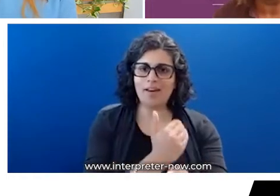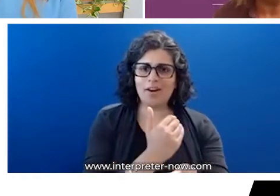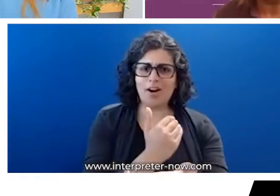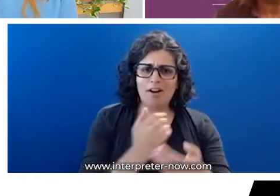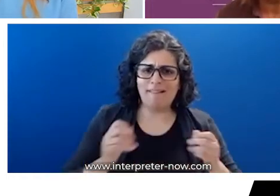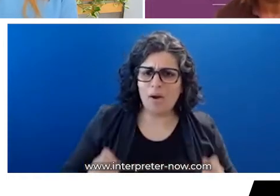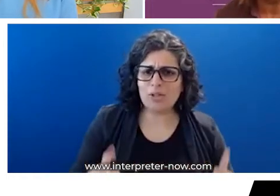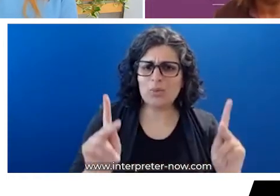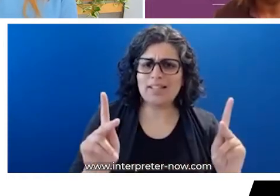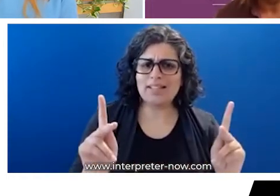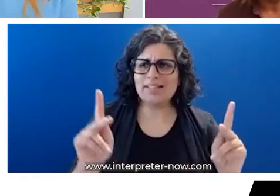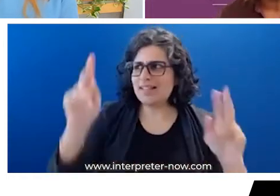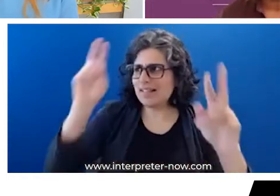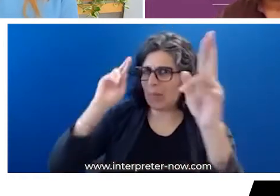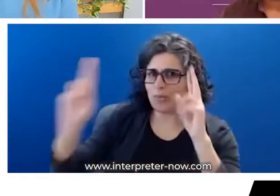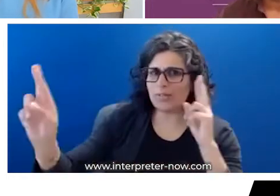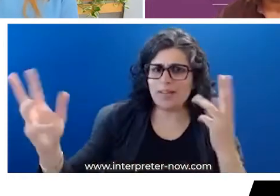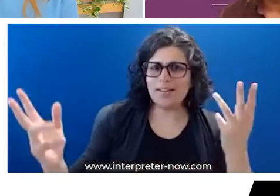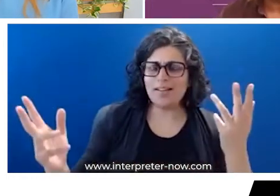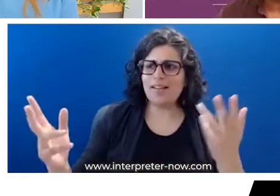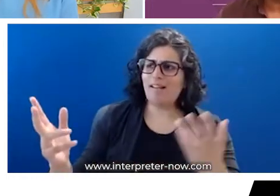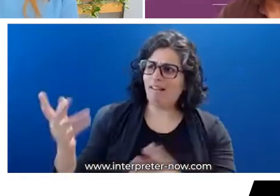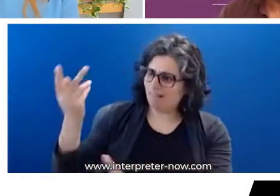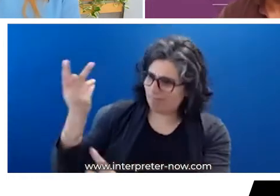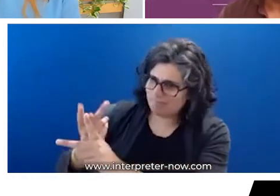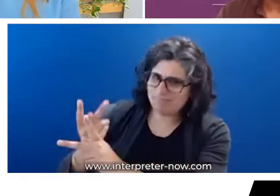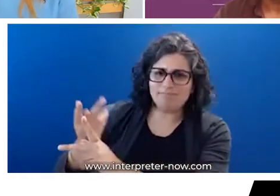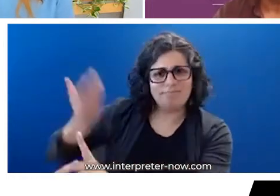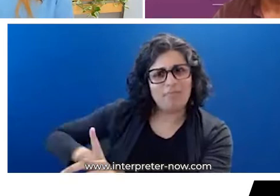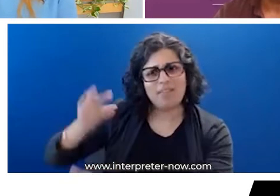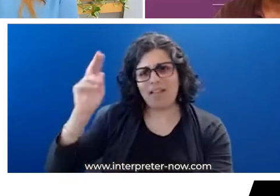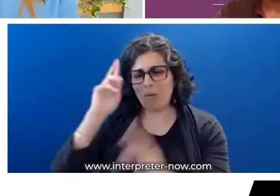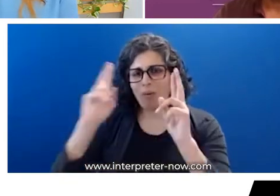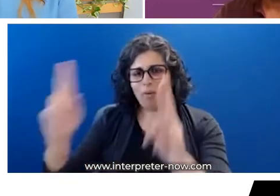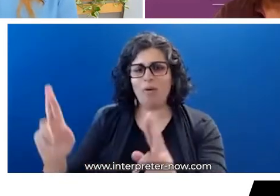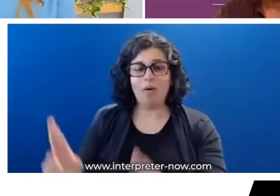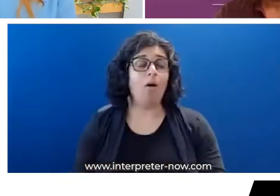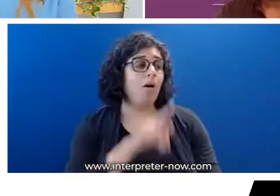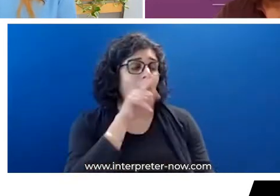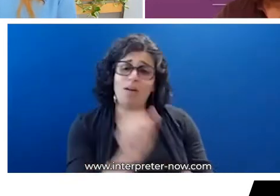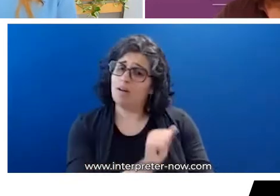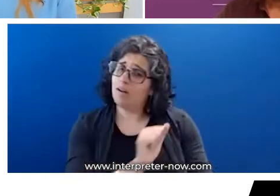the opportunity and being respected and treated with dignity. Absolutely. Agreed hundred percent.